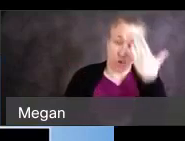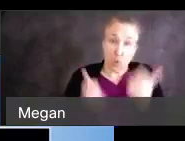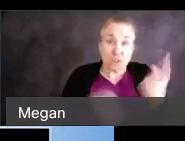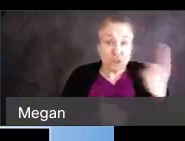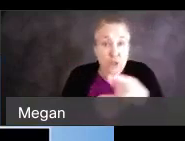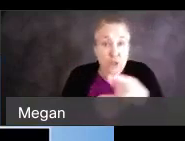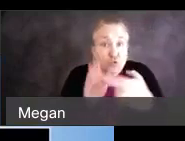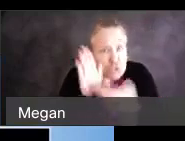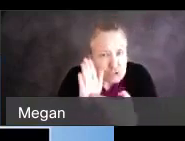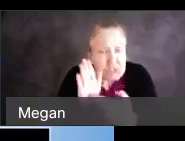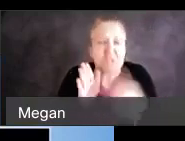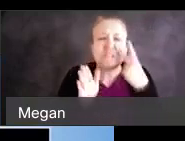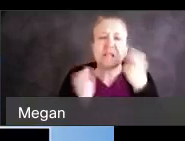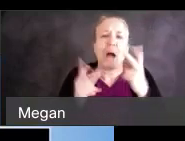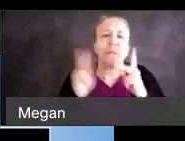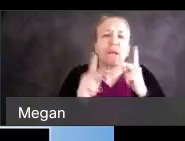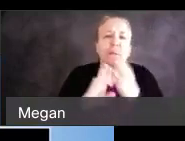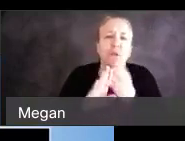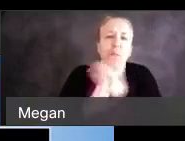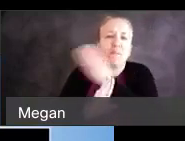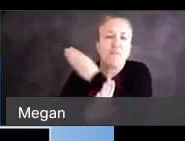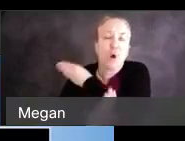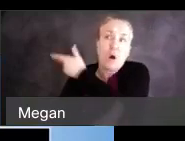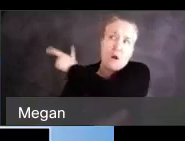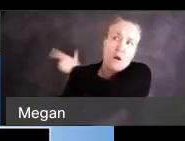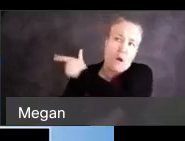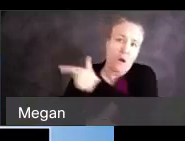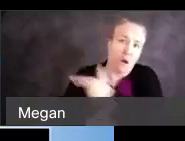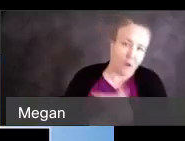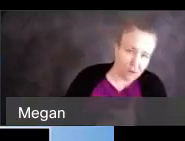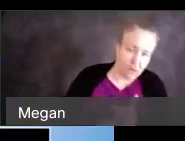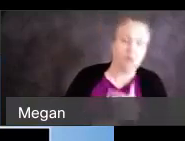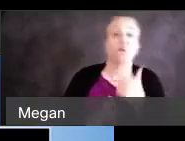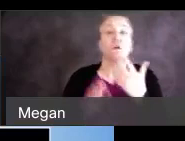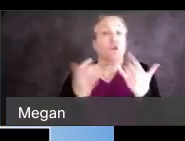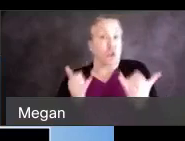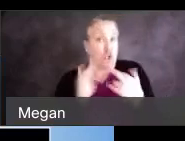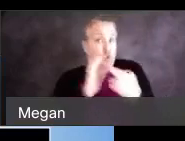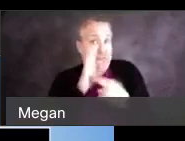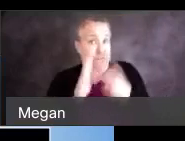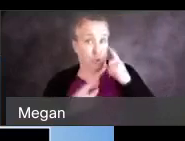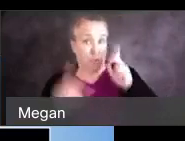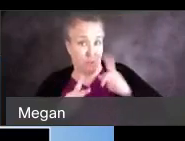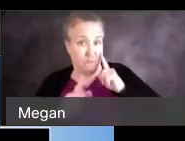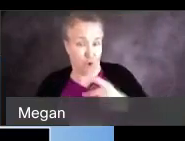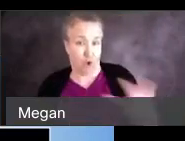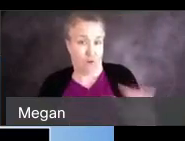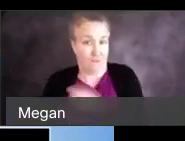are ahead of you. Currently, we are registering people for vaccine appointments who registered